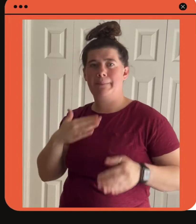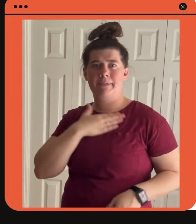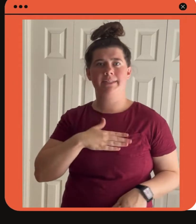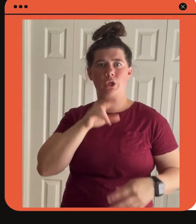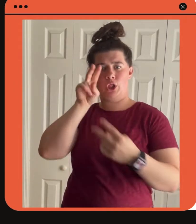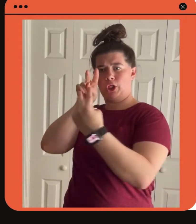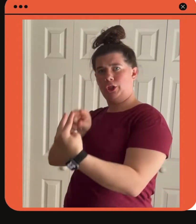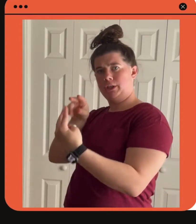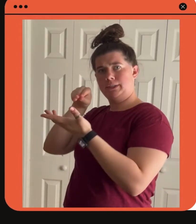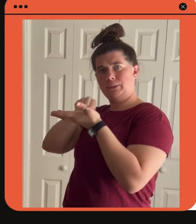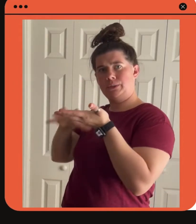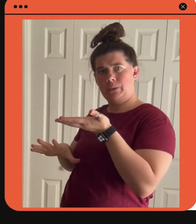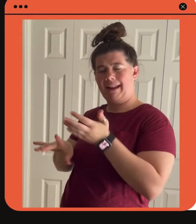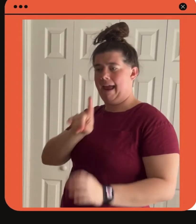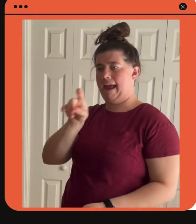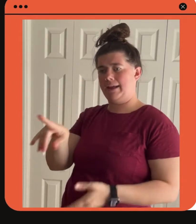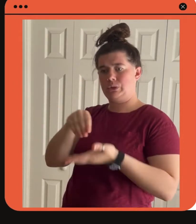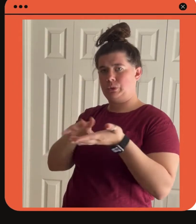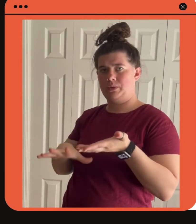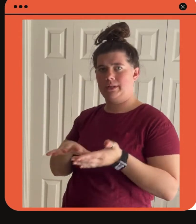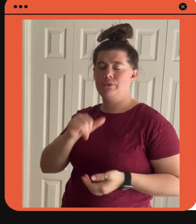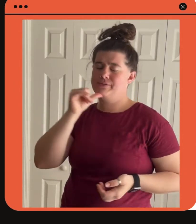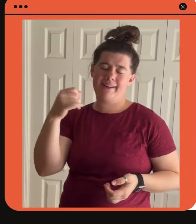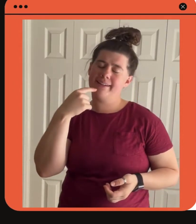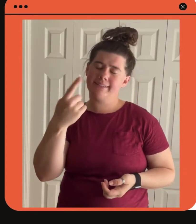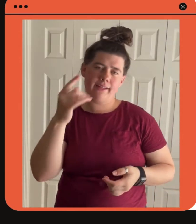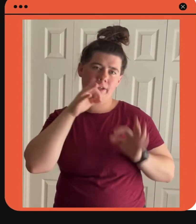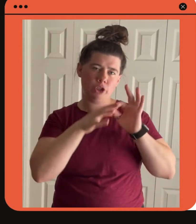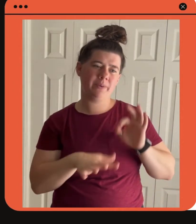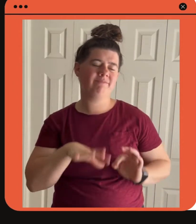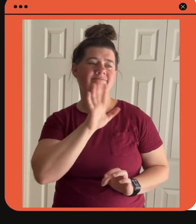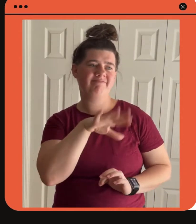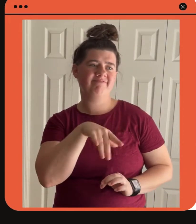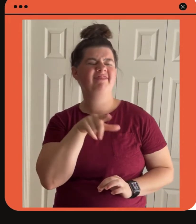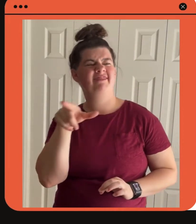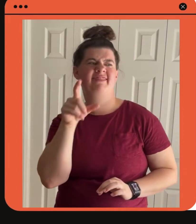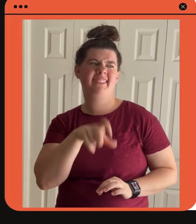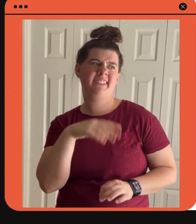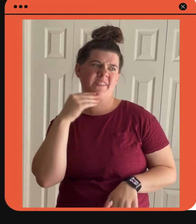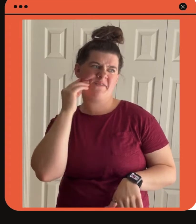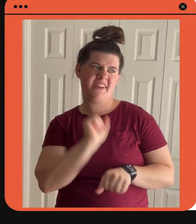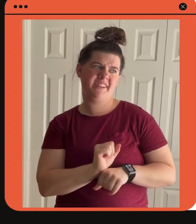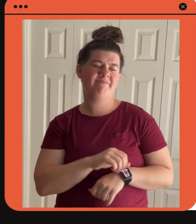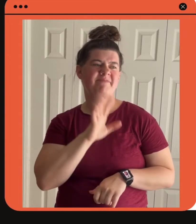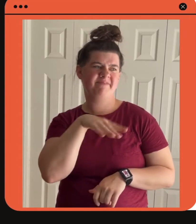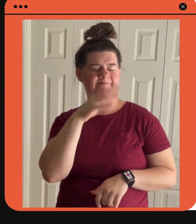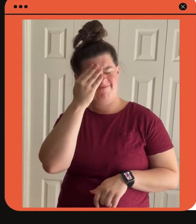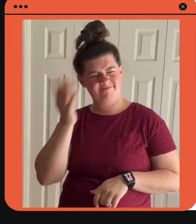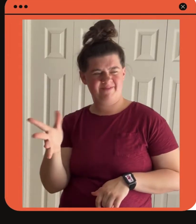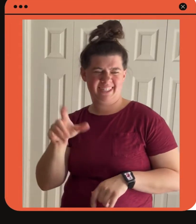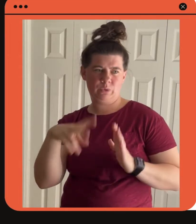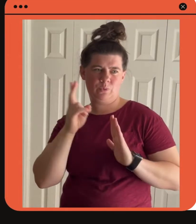If you have a question for the student, please look at the student NASA student directly do not tell The Interpreter, hey, Hey, they need homework